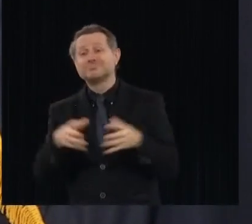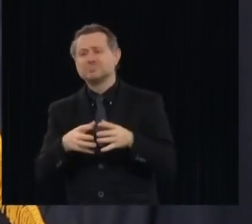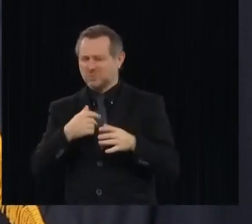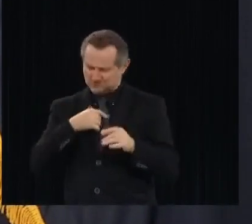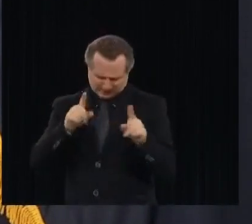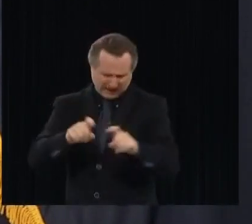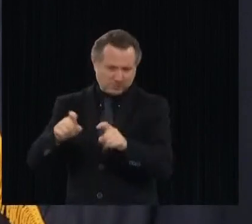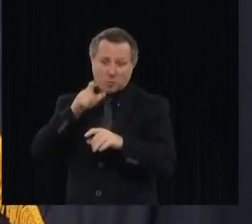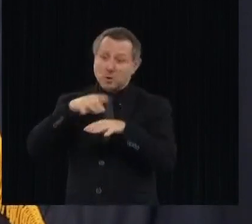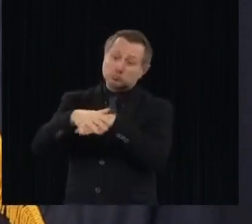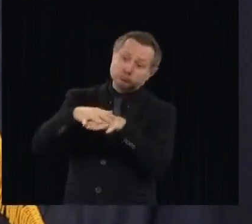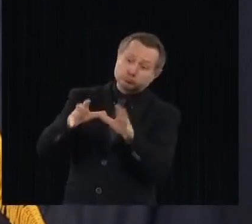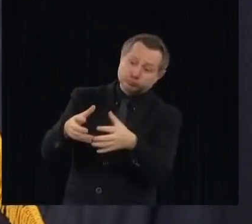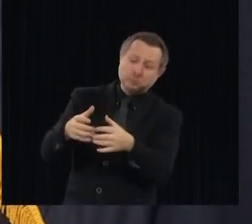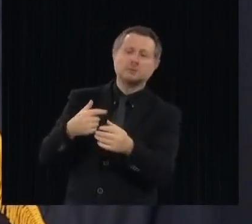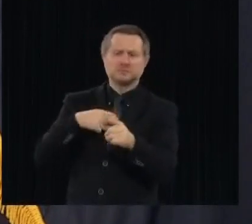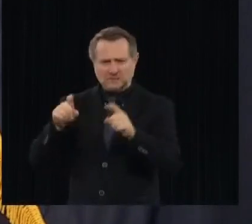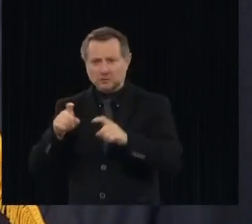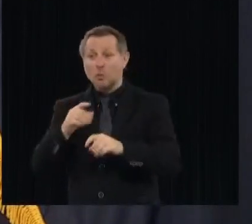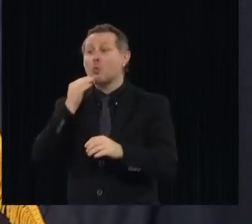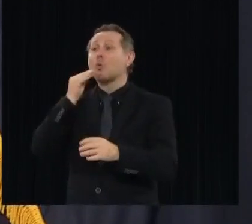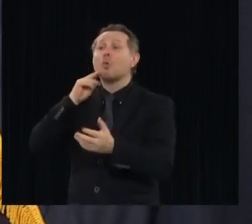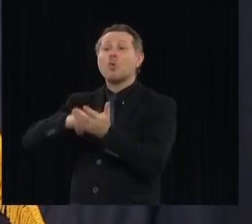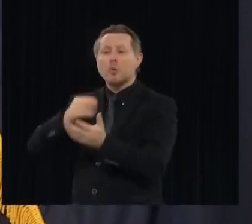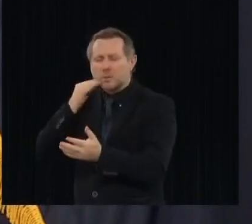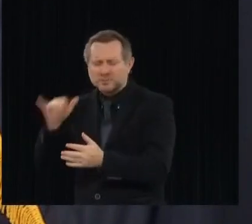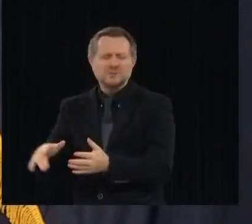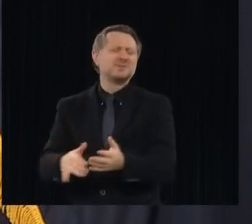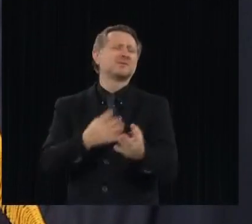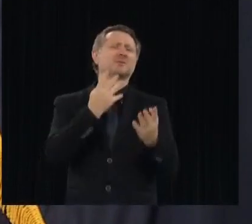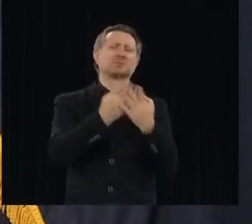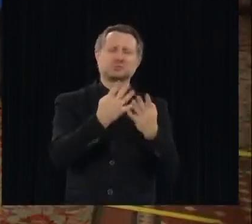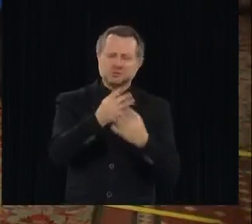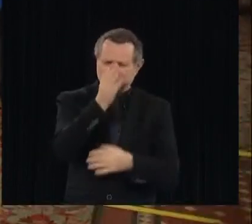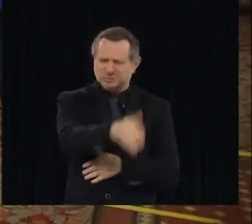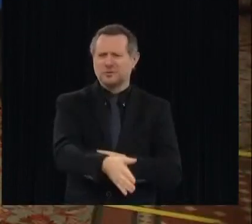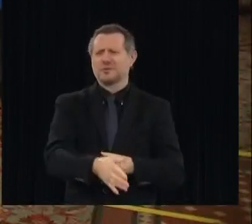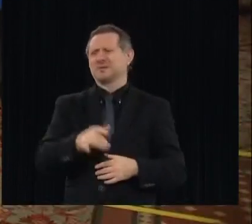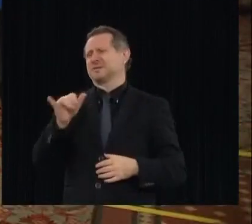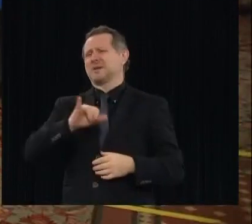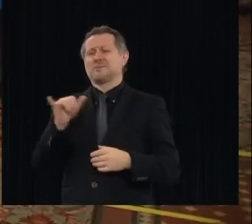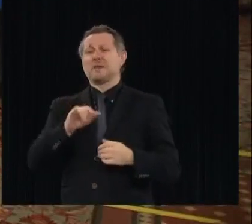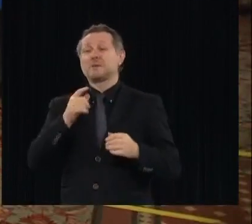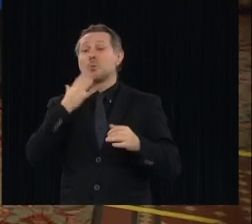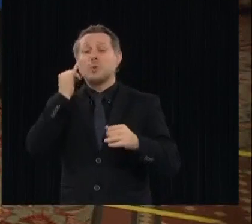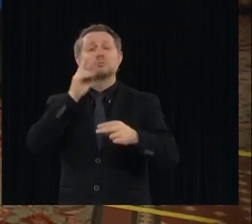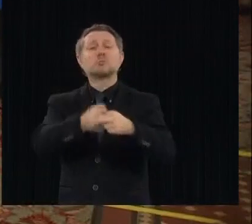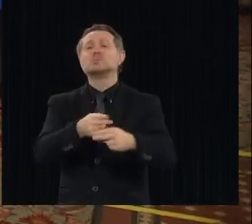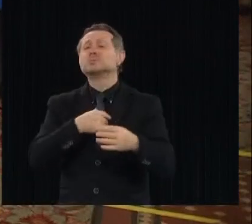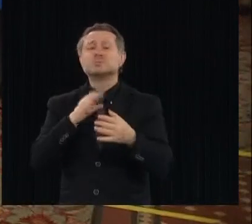STATE. PRISONERS, ANY CONGREGATE CARE